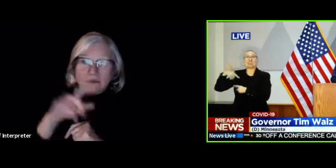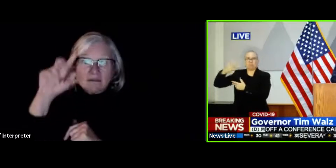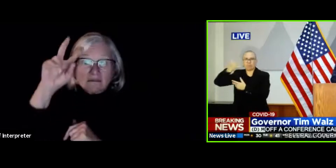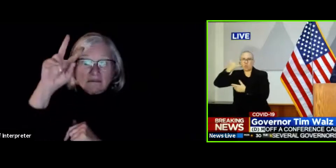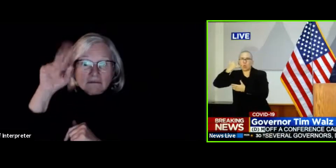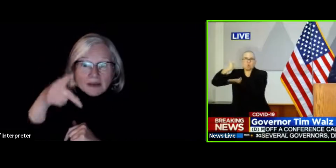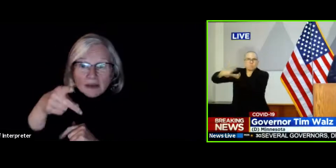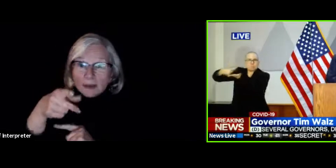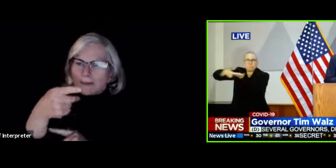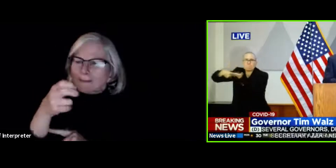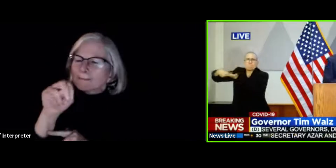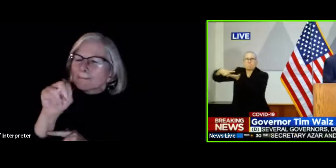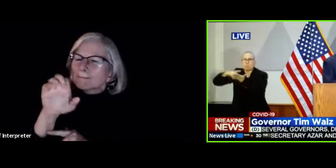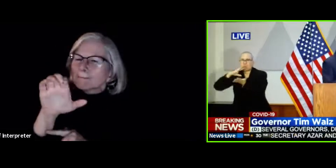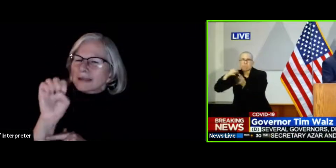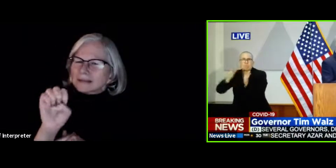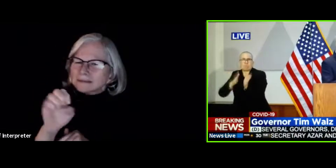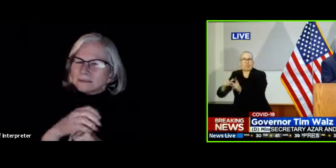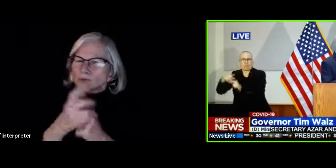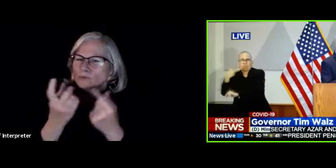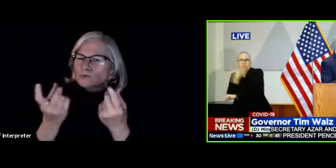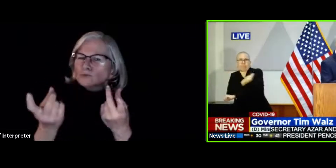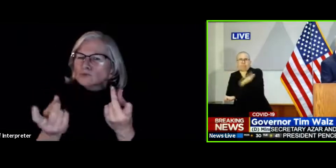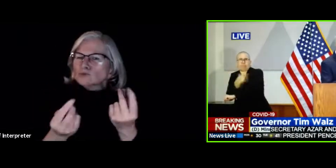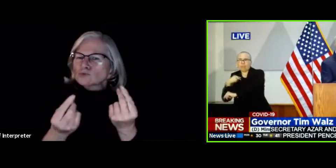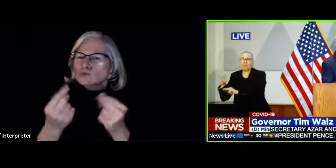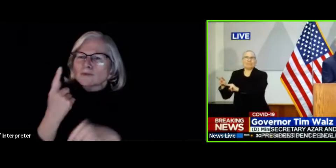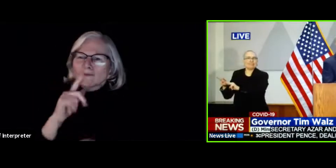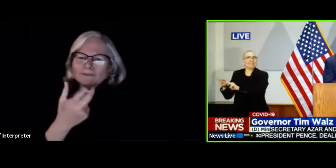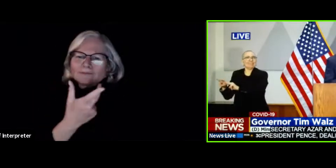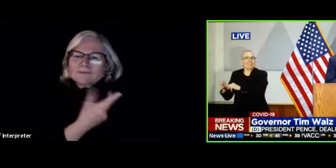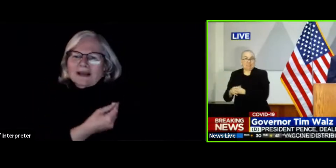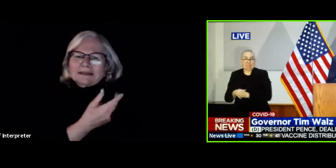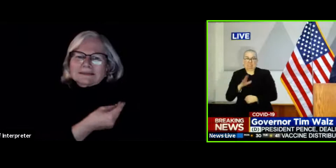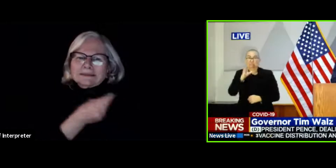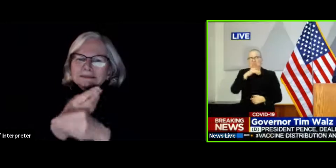WHERE WE'RE AT IN THAT. I THINK DURING SOME TIME IN THE NEXT WEEK, WE WILL BE GATHERING